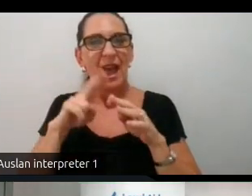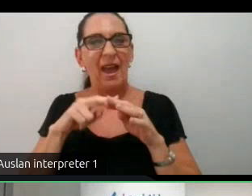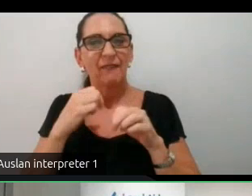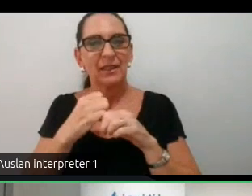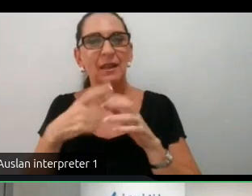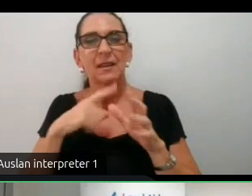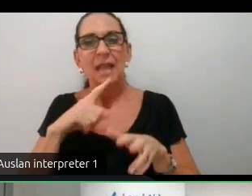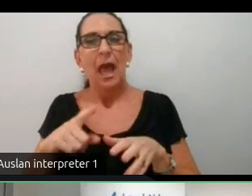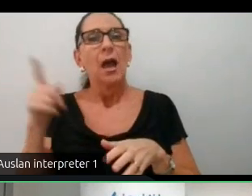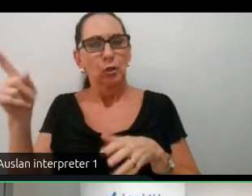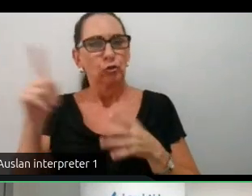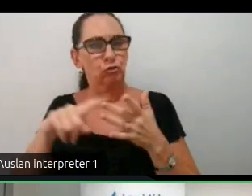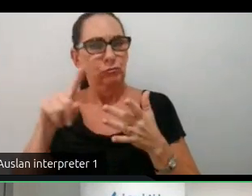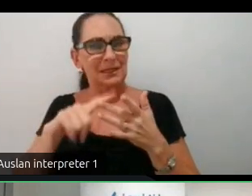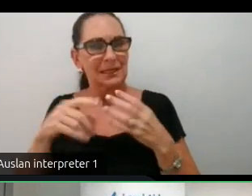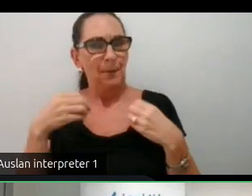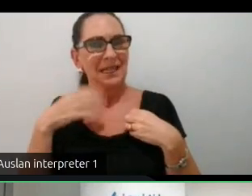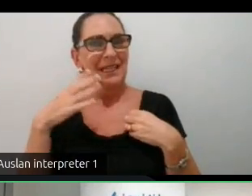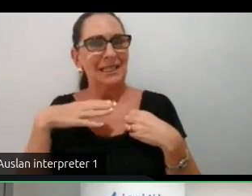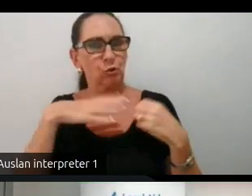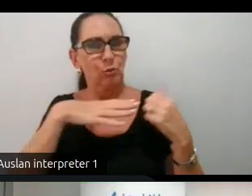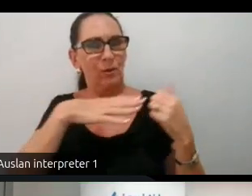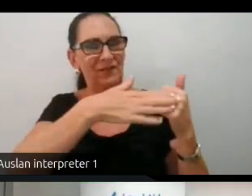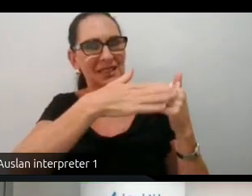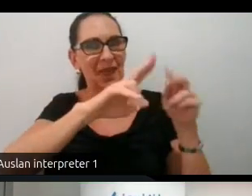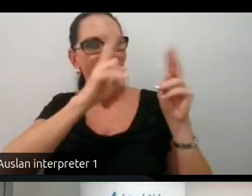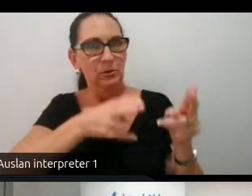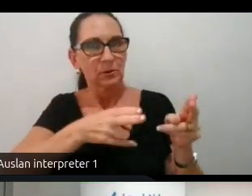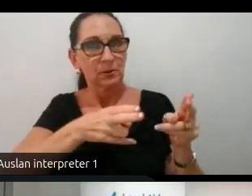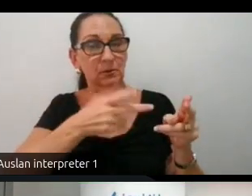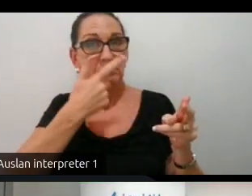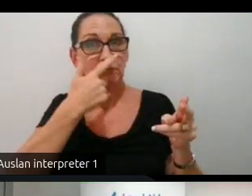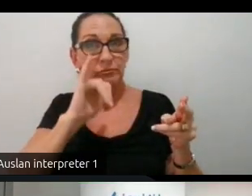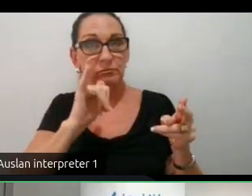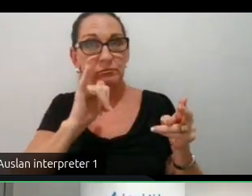company has to fix his house." So, they're still in the process of fixing his house and